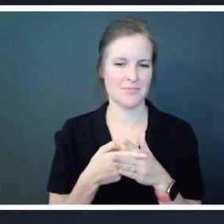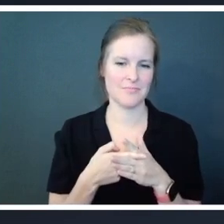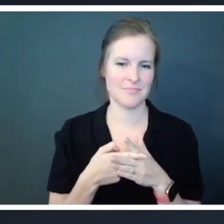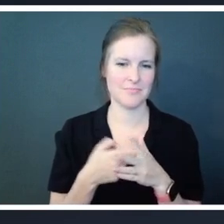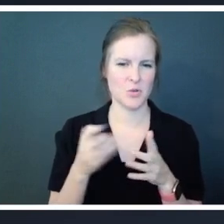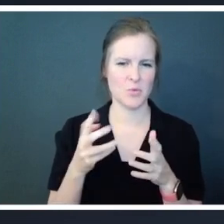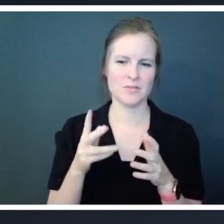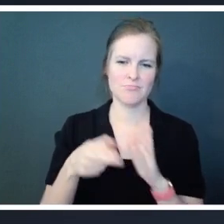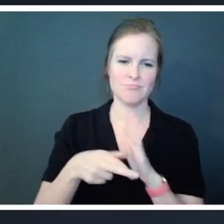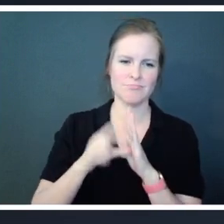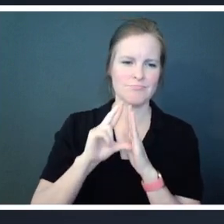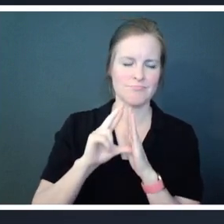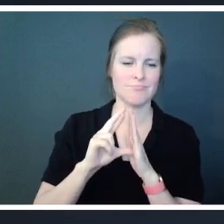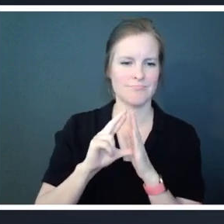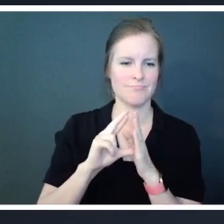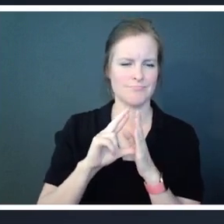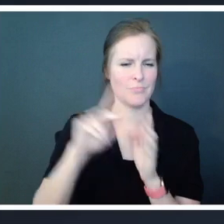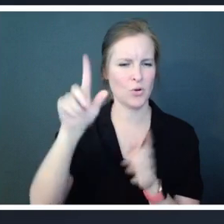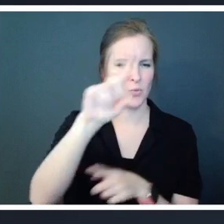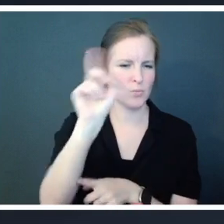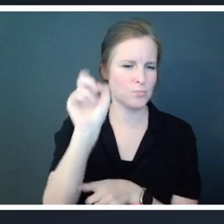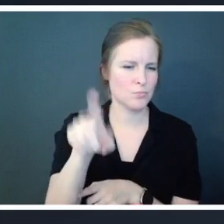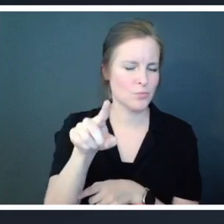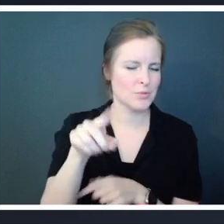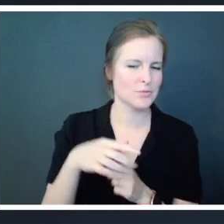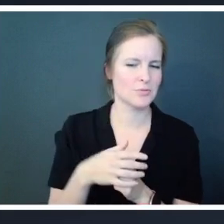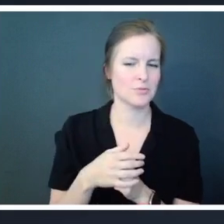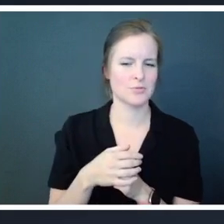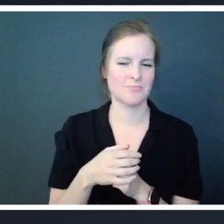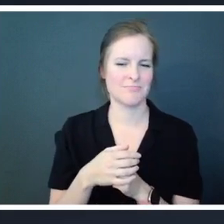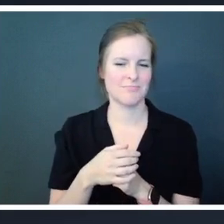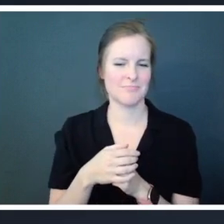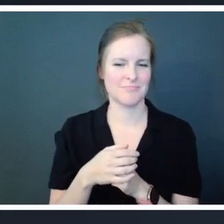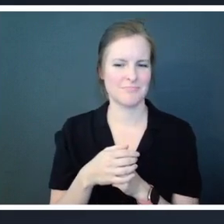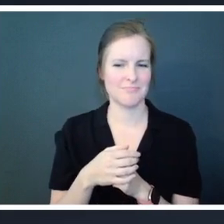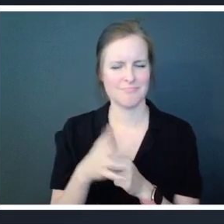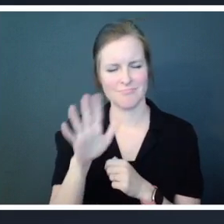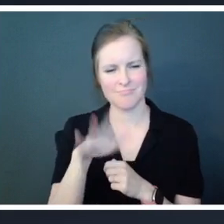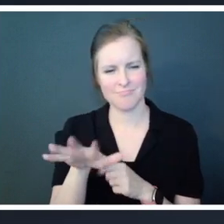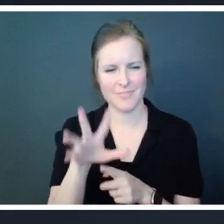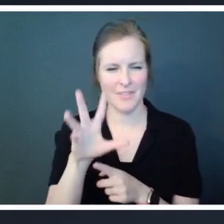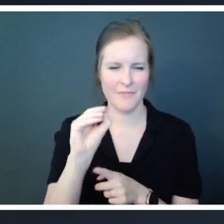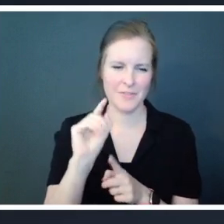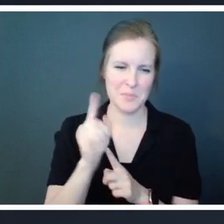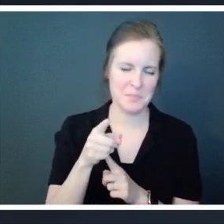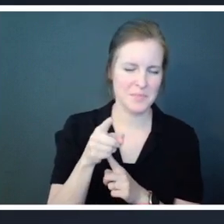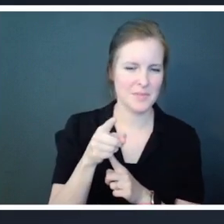session objectives. So, to help steer us through about the next 50 minutes, I do want to share